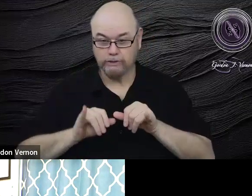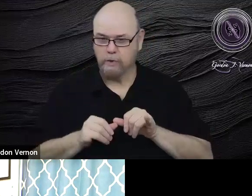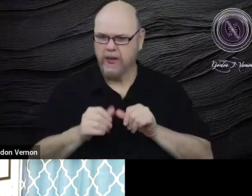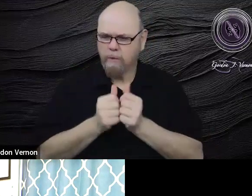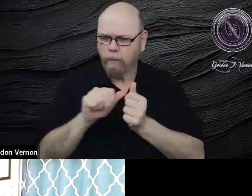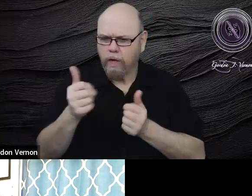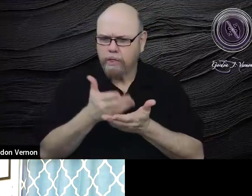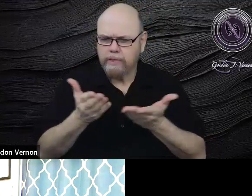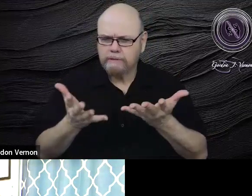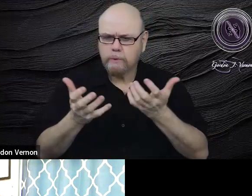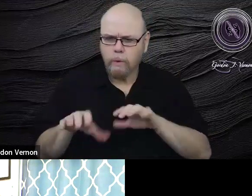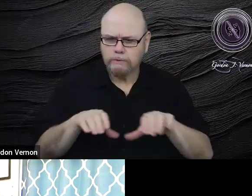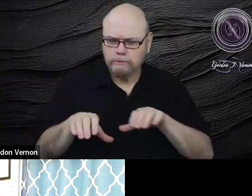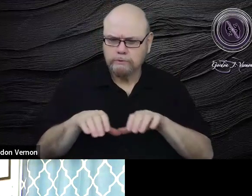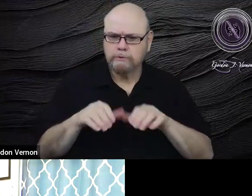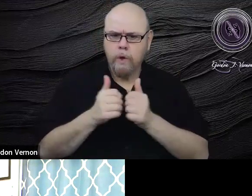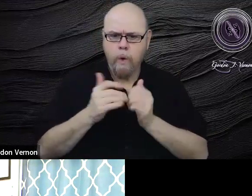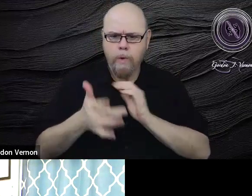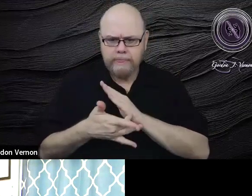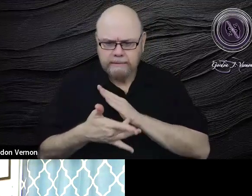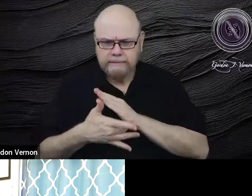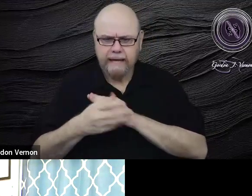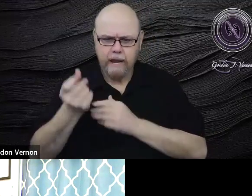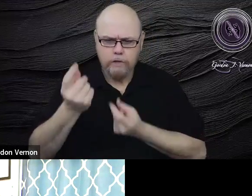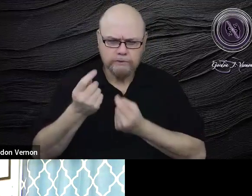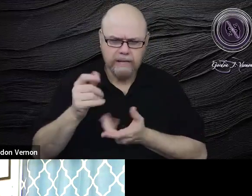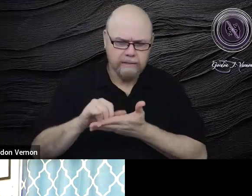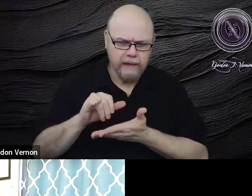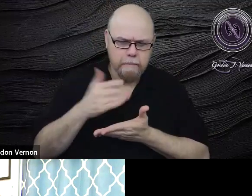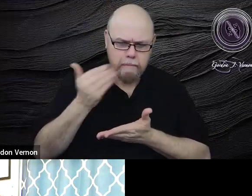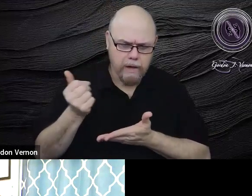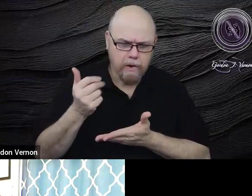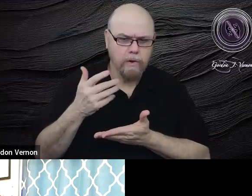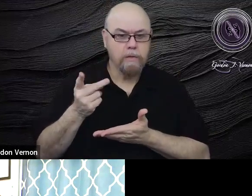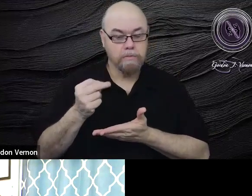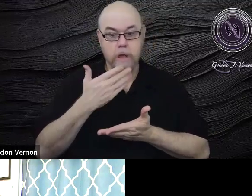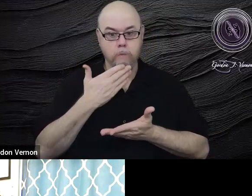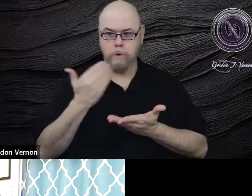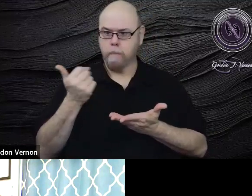So while we're waiting for others to put in questions, the first question that came in around the middle